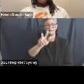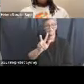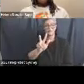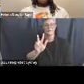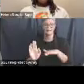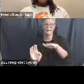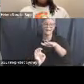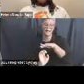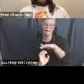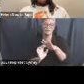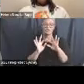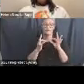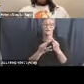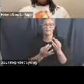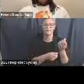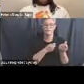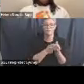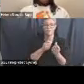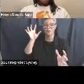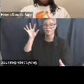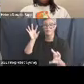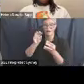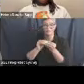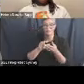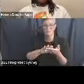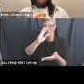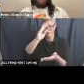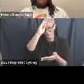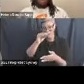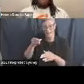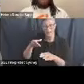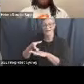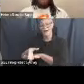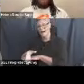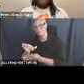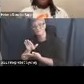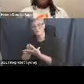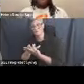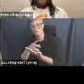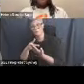learning and afterchool programs have been a signature part of her work as well. She is the